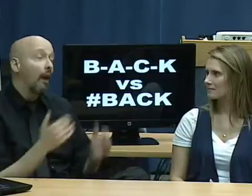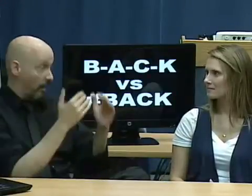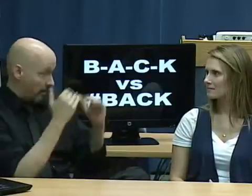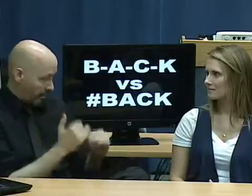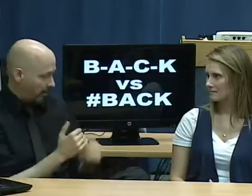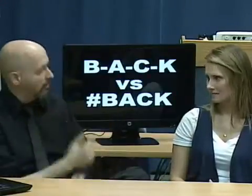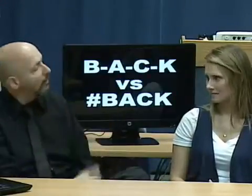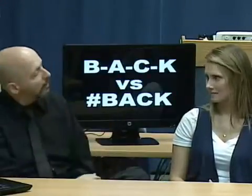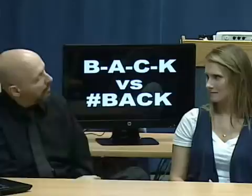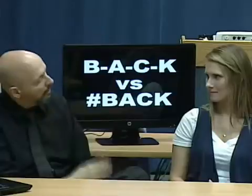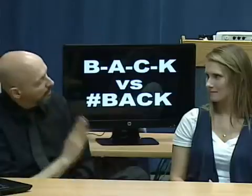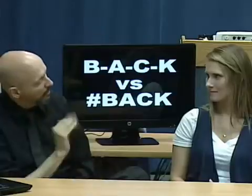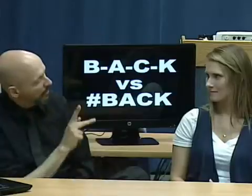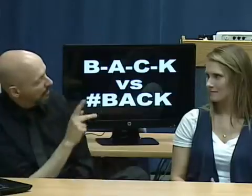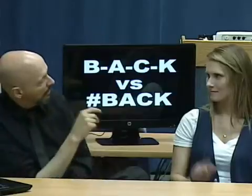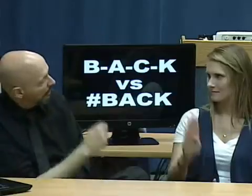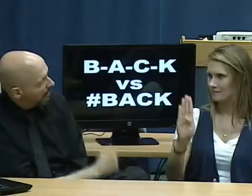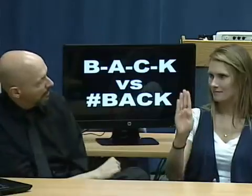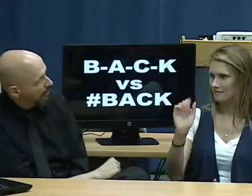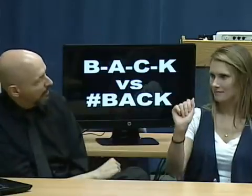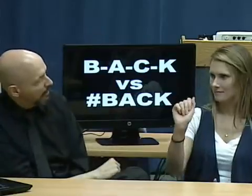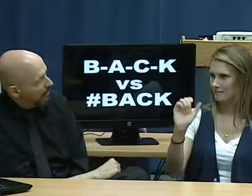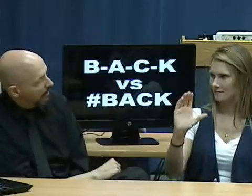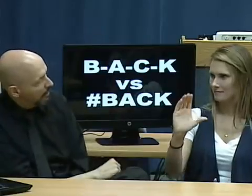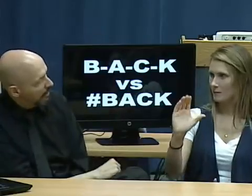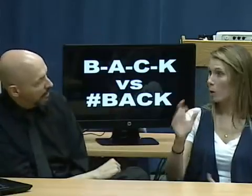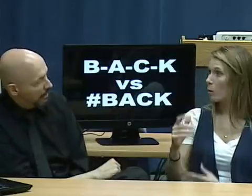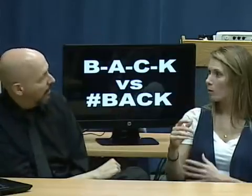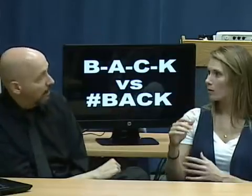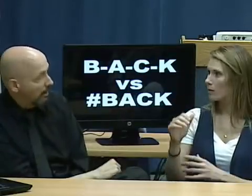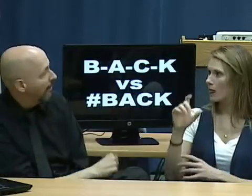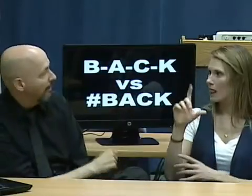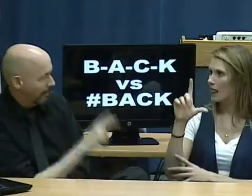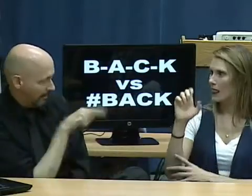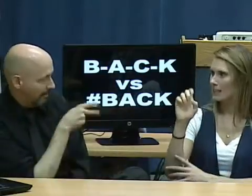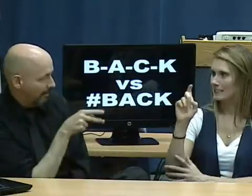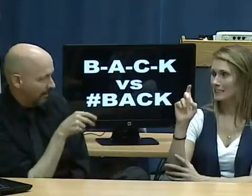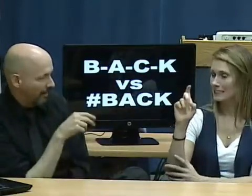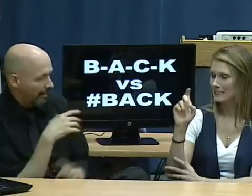Now the next one. #BACK B-A-C... Oh! L-E-X. #. Lexicalized.